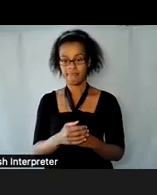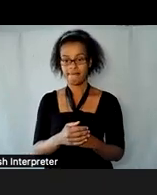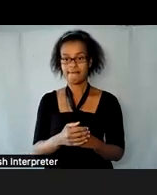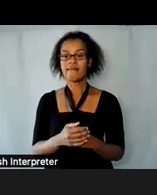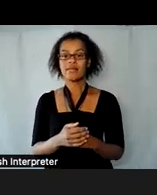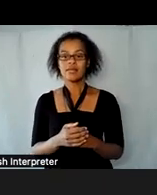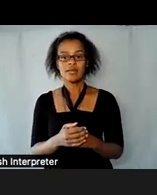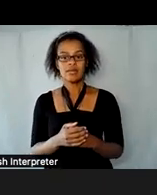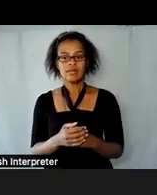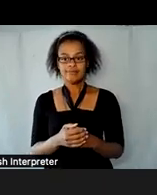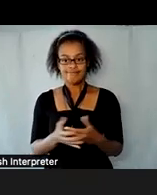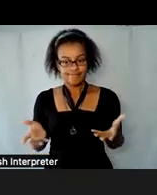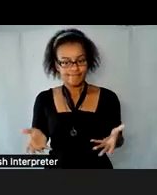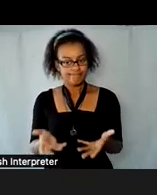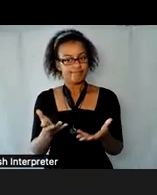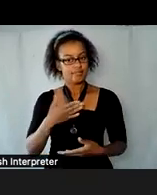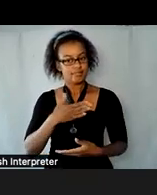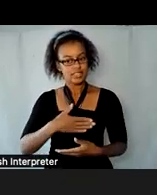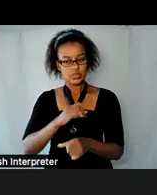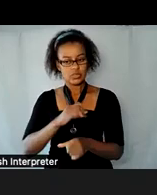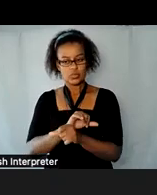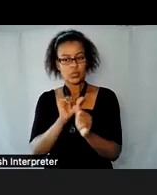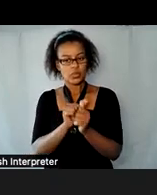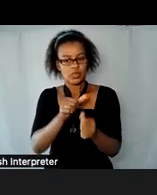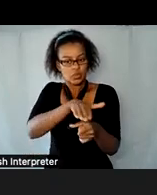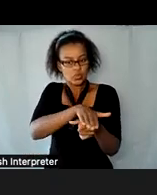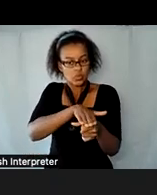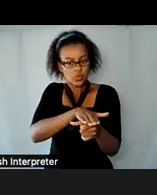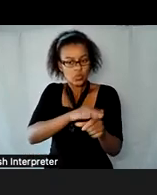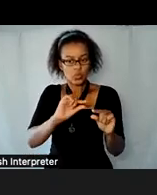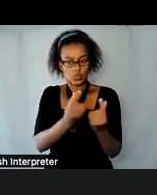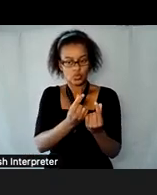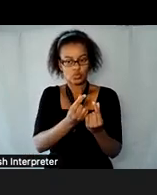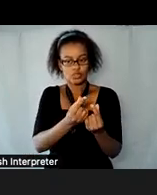groups to to make your project a success.